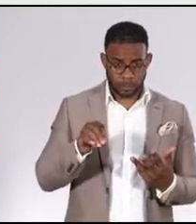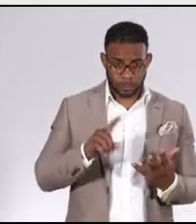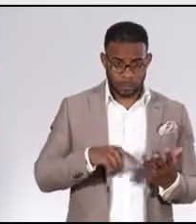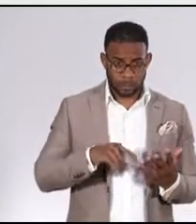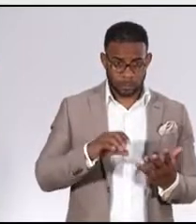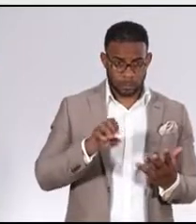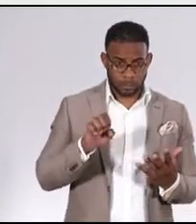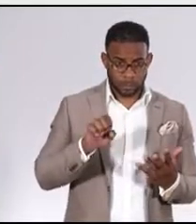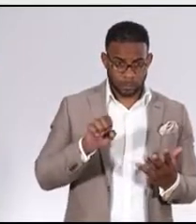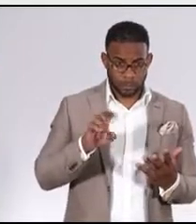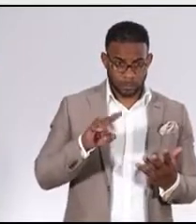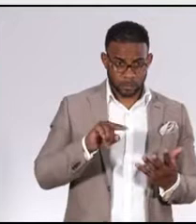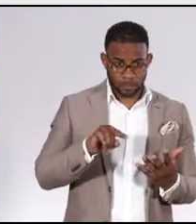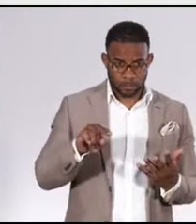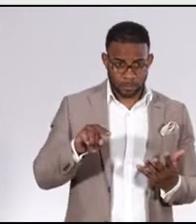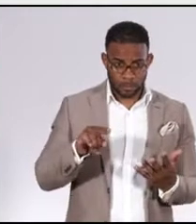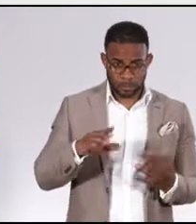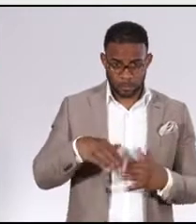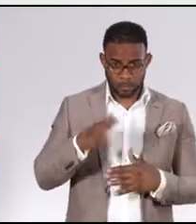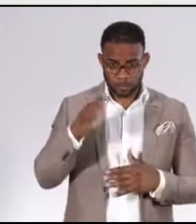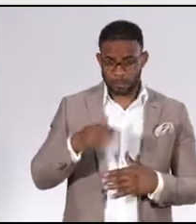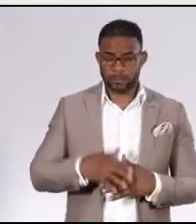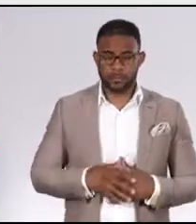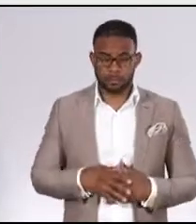or e 71 years of age or older.